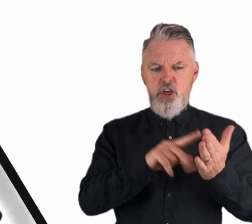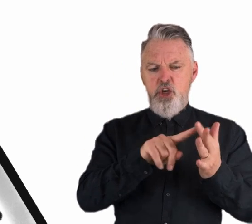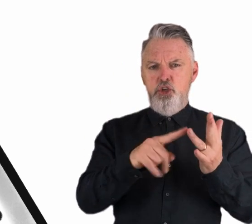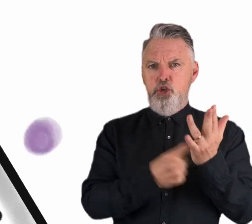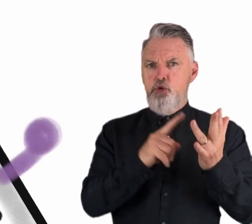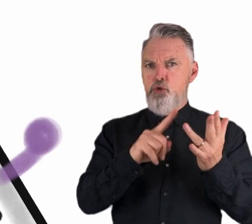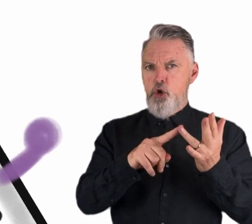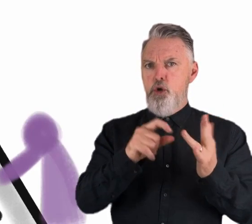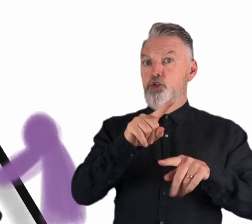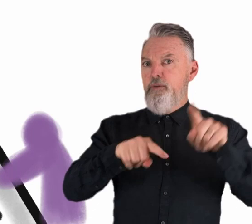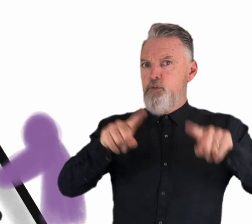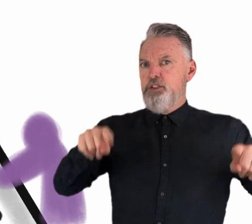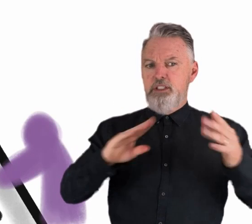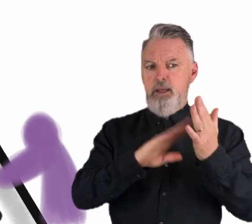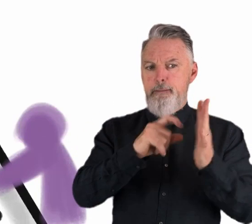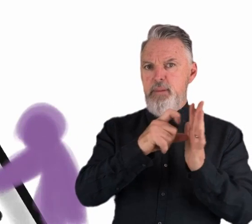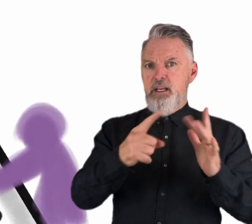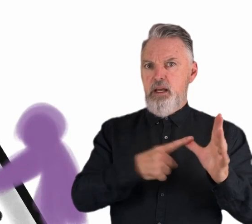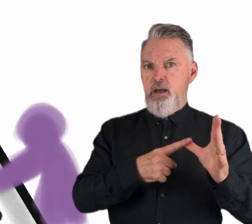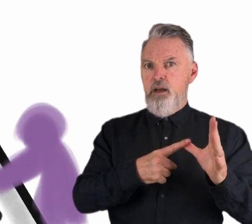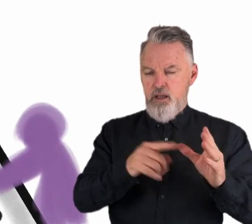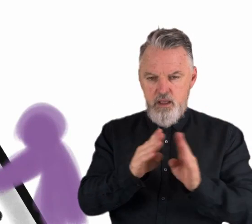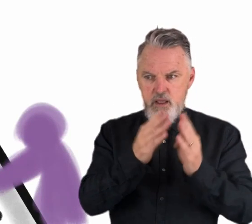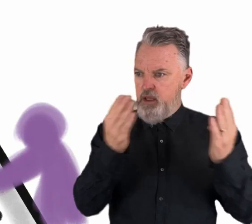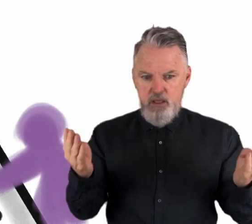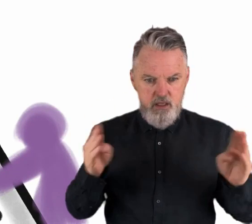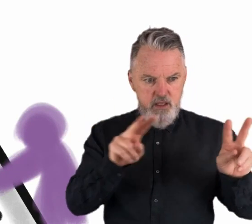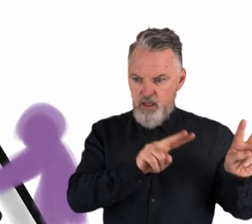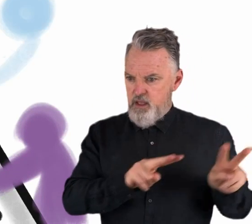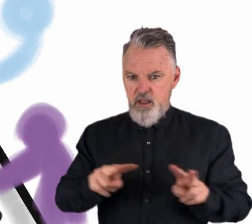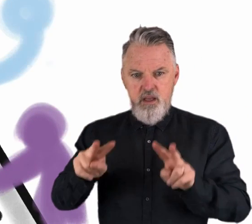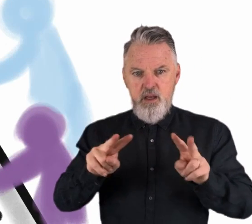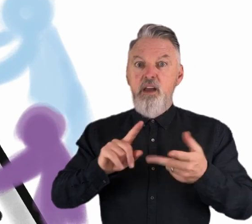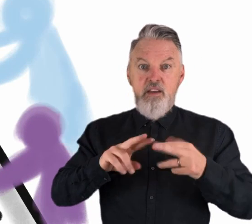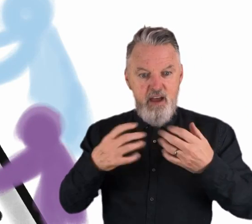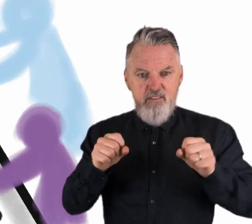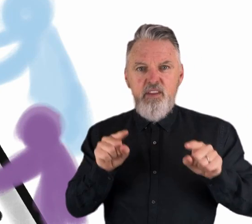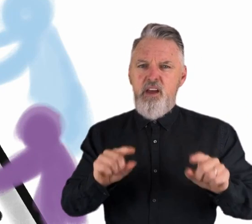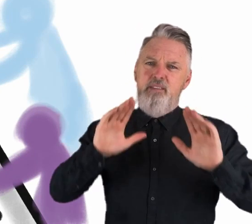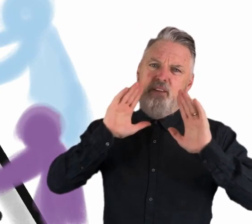She sees an all-in-one hub for resources about neurodiversity and the workplace. She can personalise that information